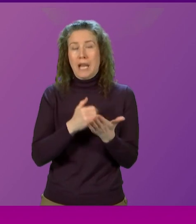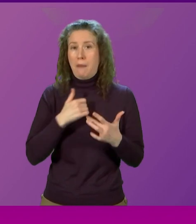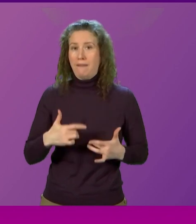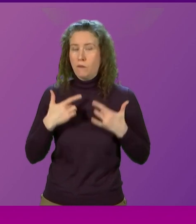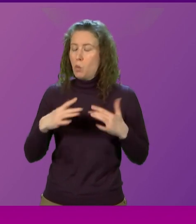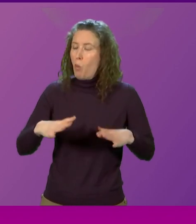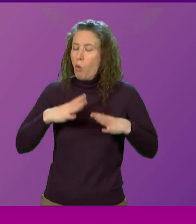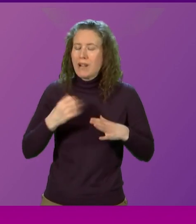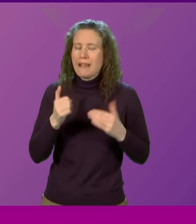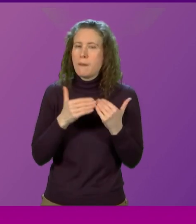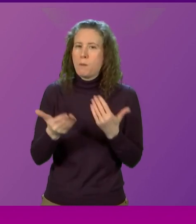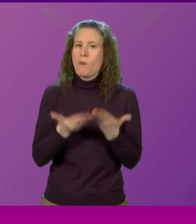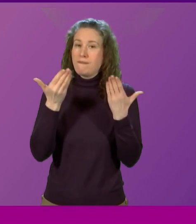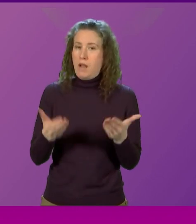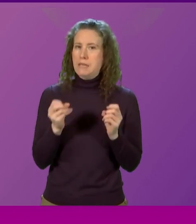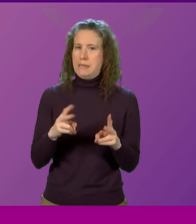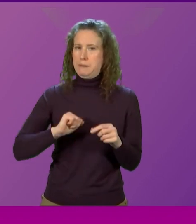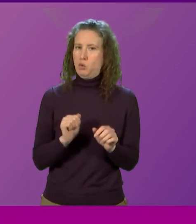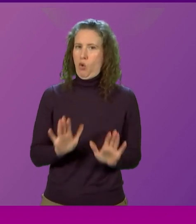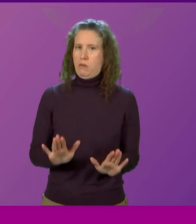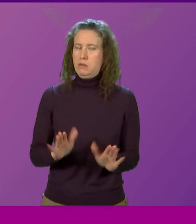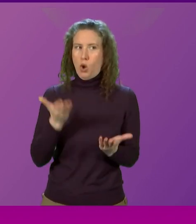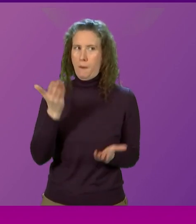have a fairer system around those things in Scotland than exists elsewhere in the UK.